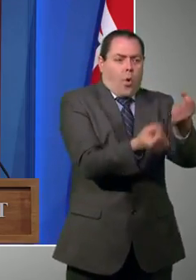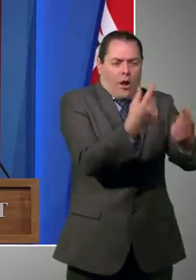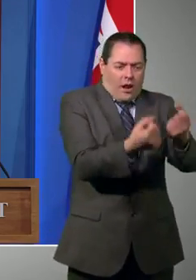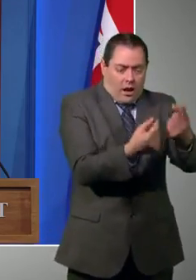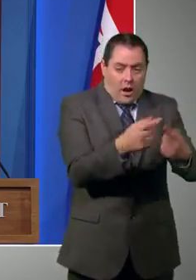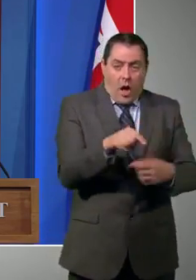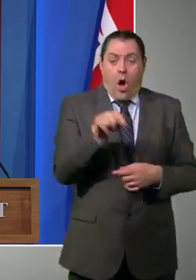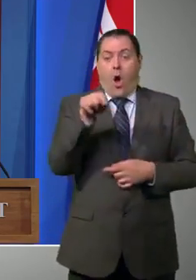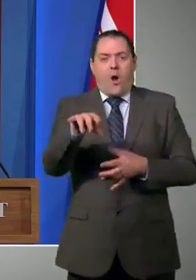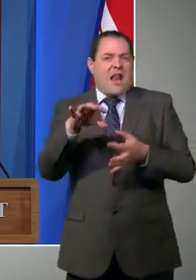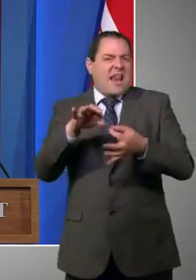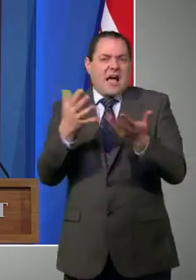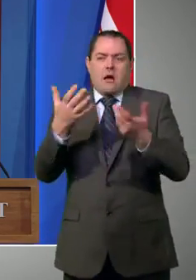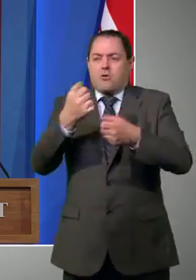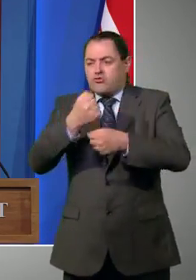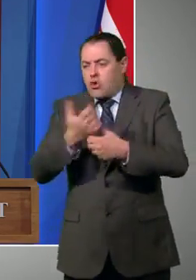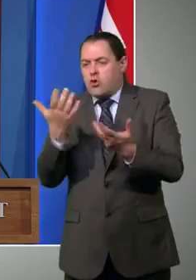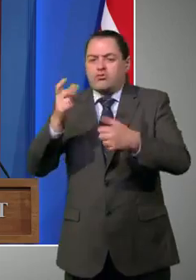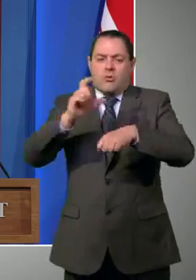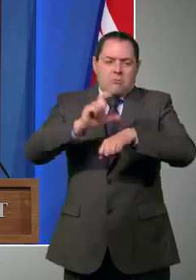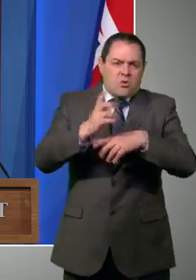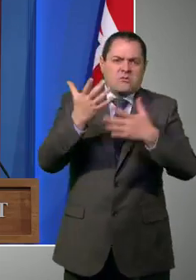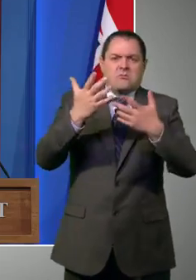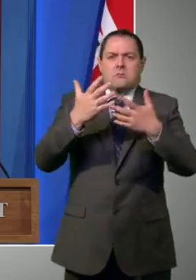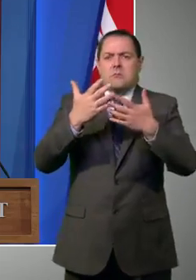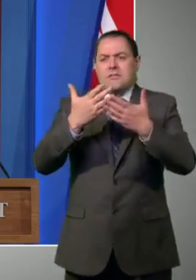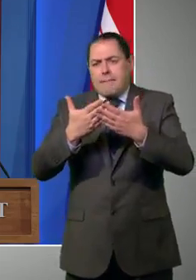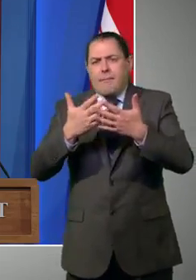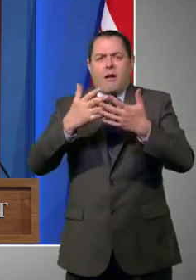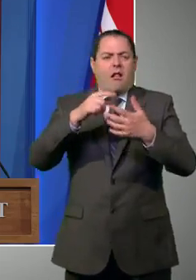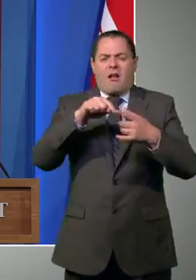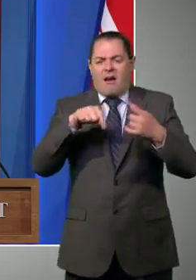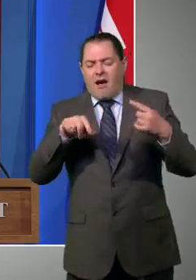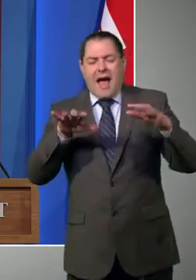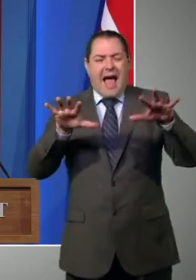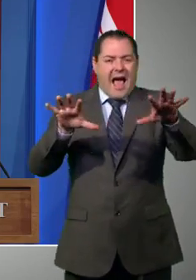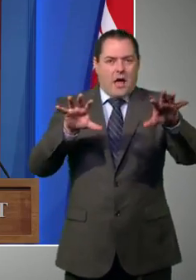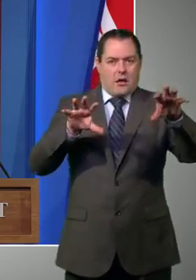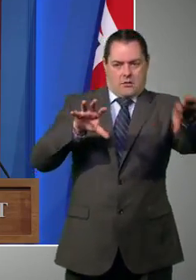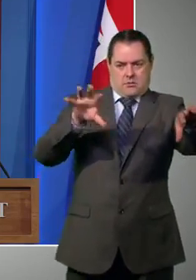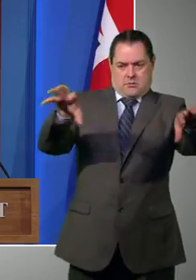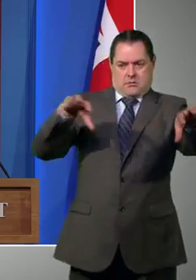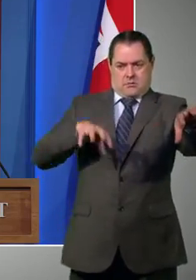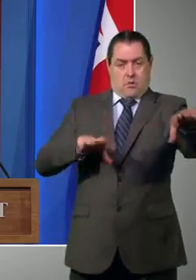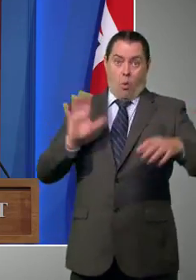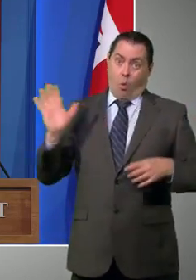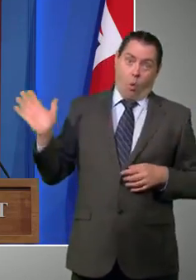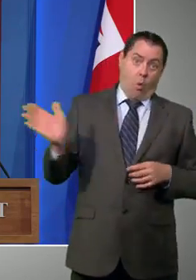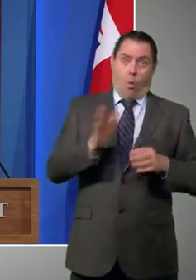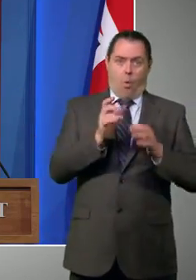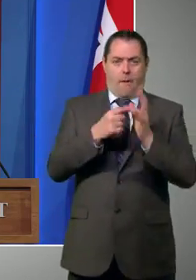that that local understanding is brought into the picture so that we can search the testing